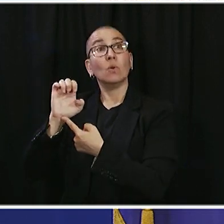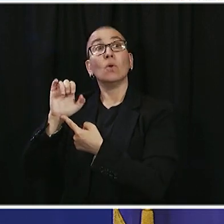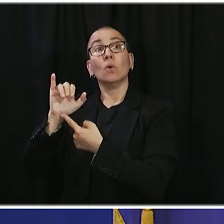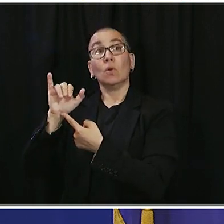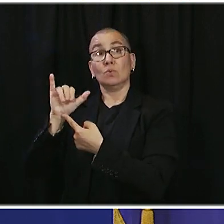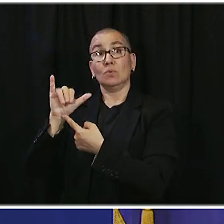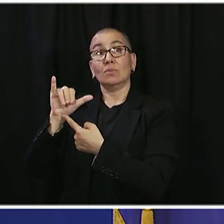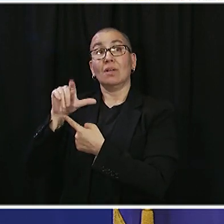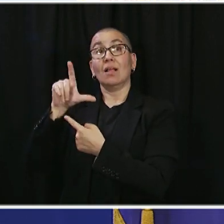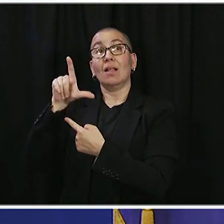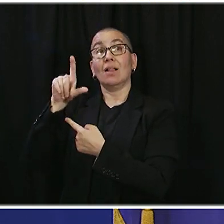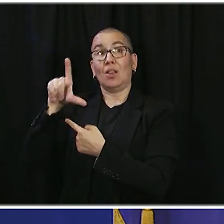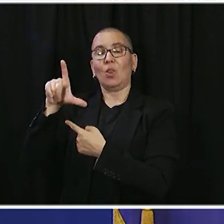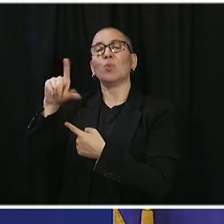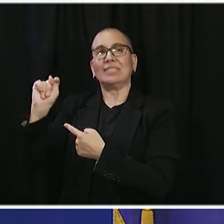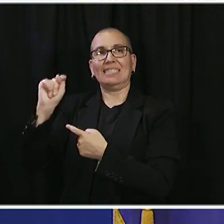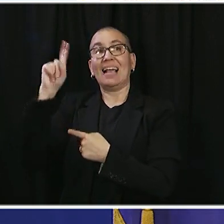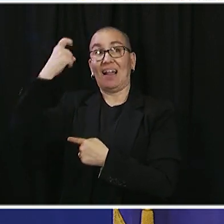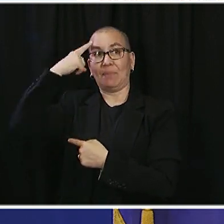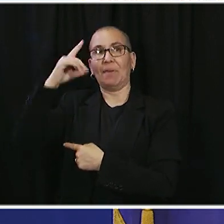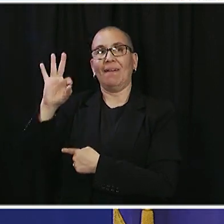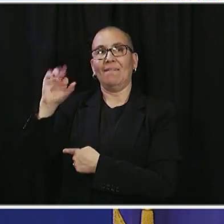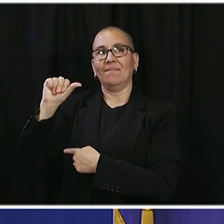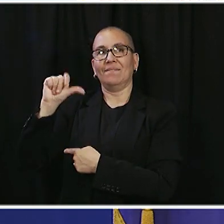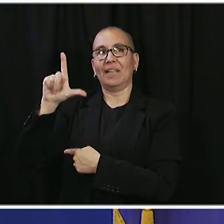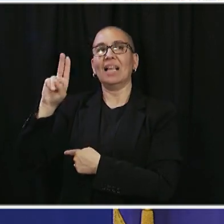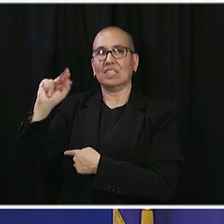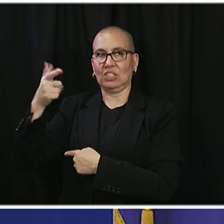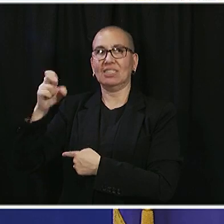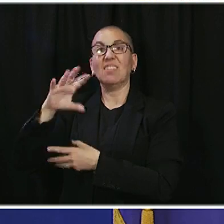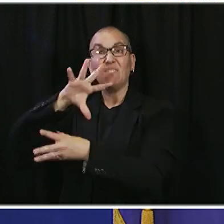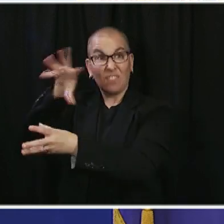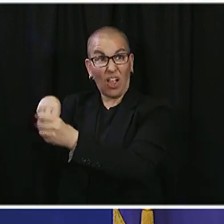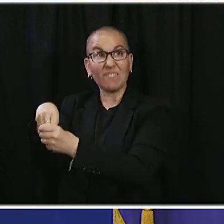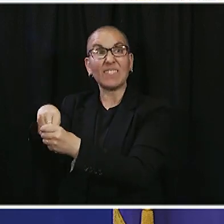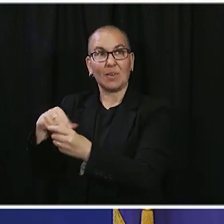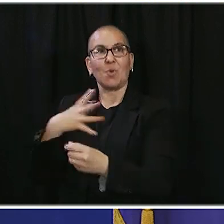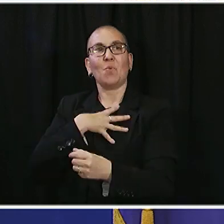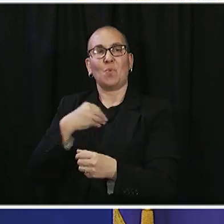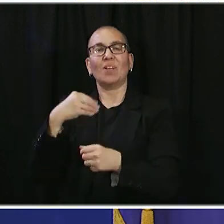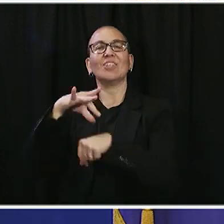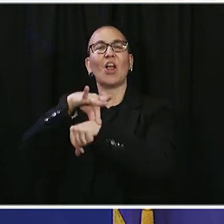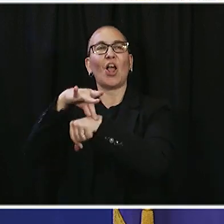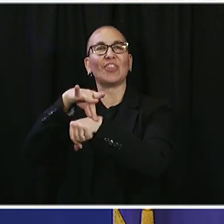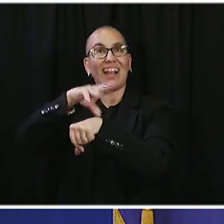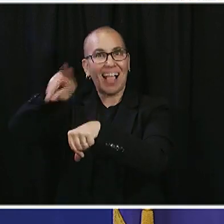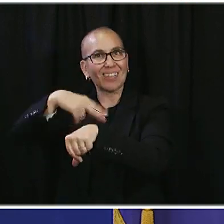I TAUGHT A LITTLE SCHOOL OUT TO PINE RIDGE, AND OF COURSE LIEUTENANT GOVERNOR FLANAGAN IS AN ENROLLED MEMBER OF THE WHITE